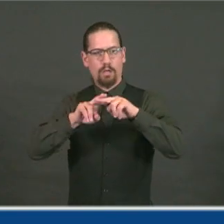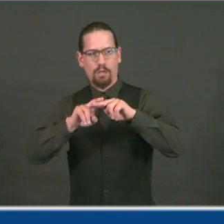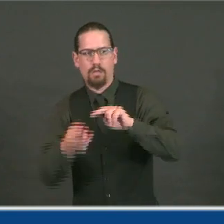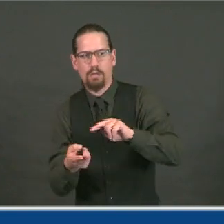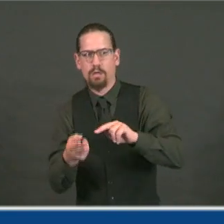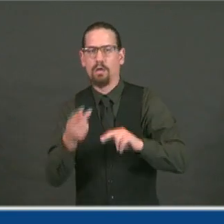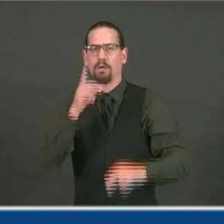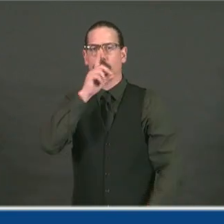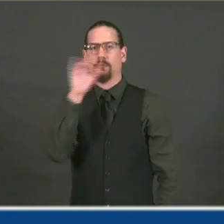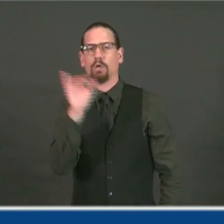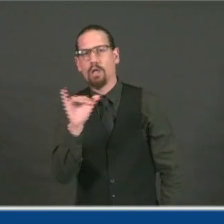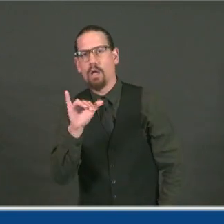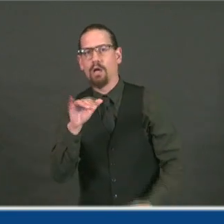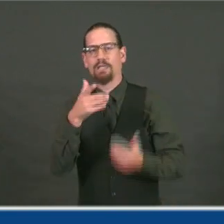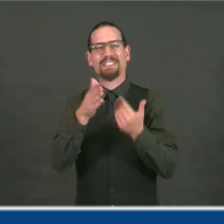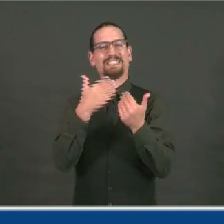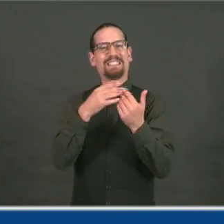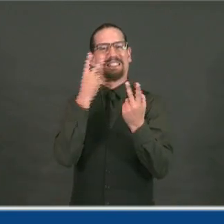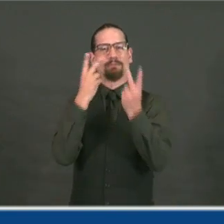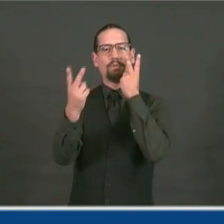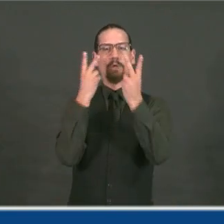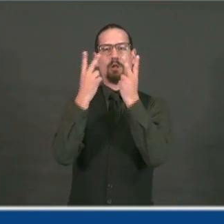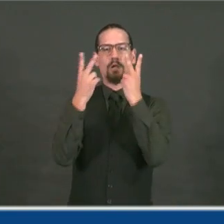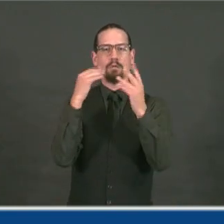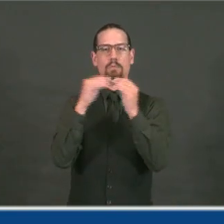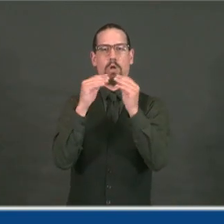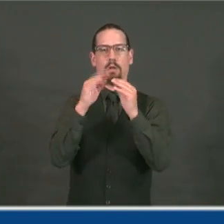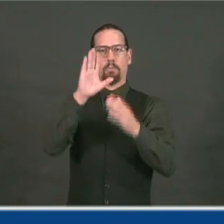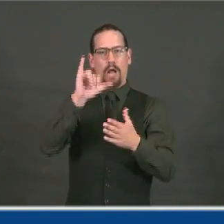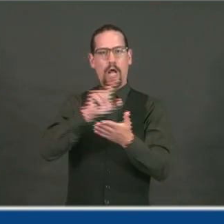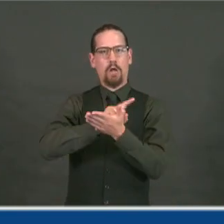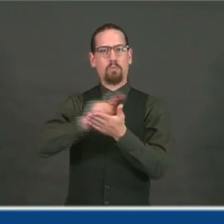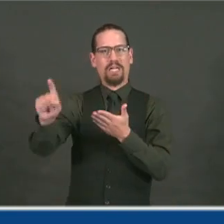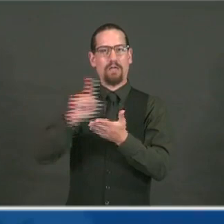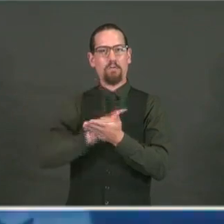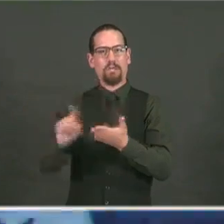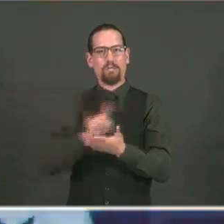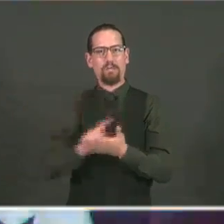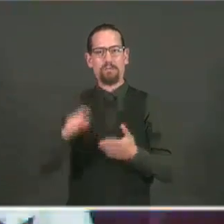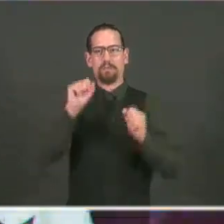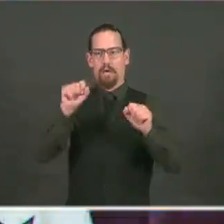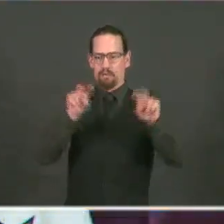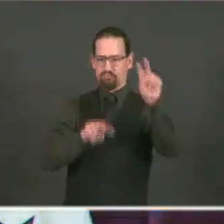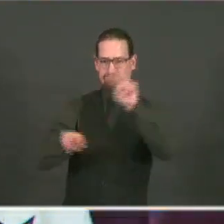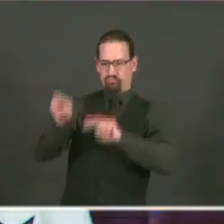H WE HAVE BEEN, WARY ARE, IN THE TREND WE WOULD LIKE TO CONTINUE. I WOULD LIKE TO CALL OUT THE NEW